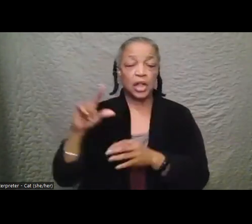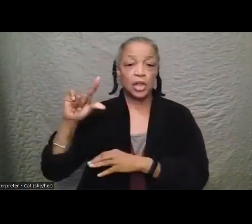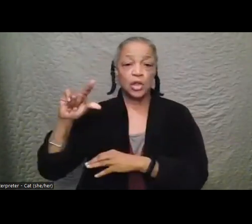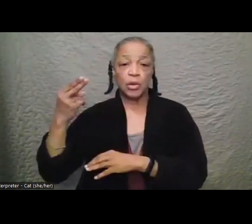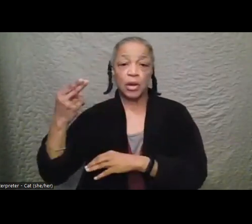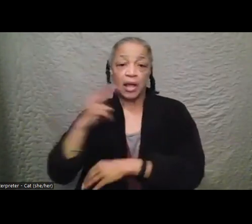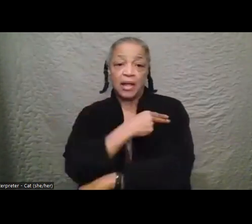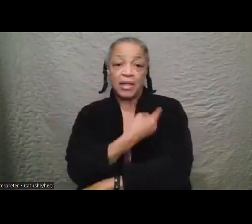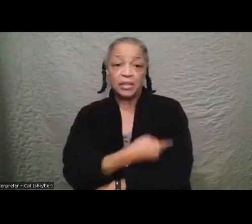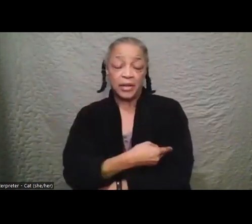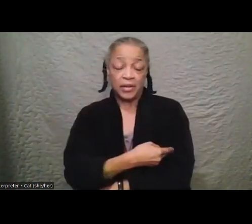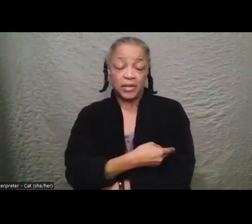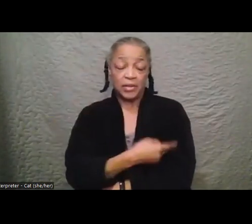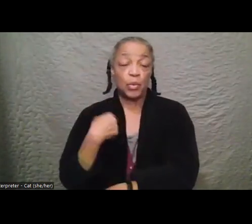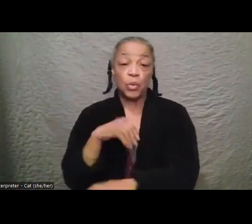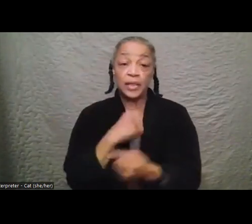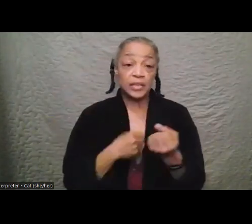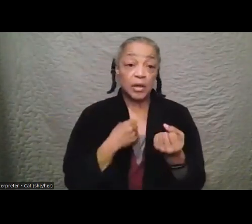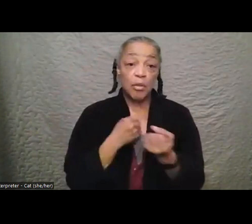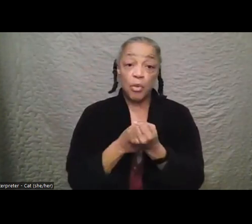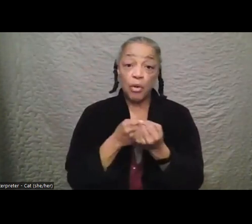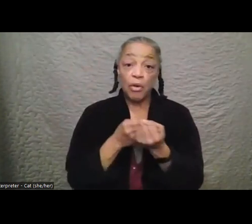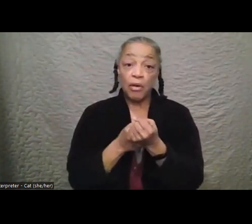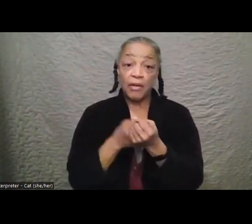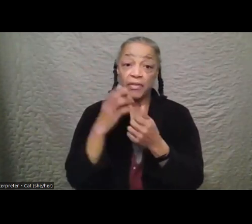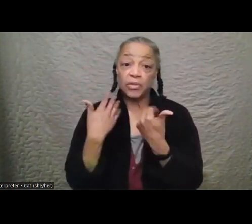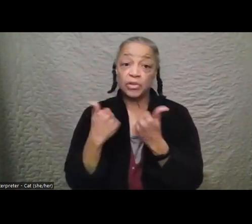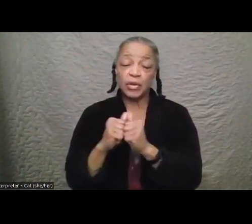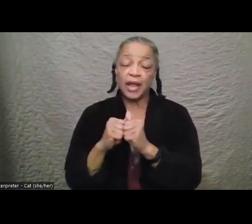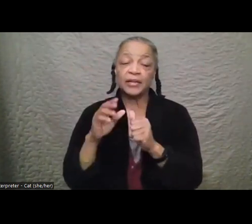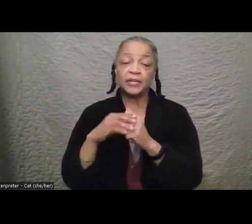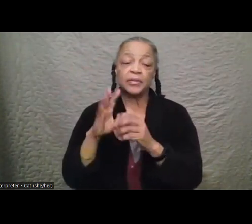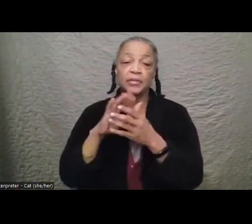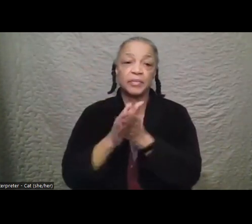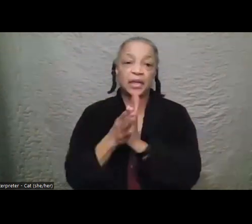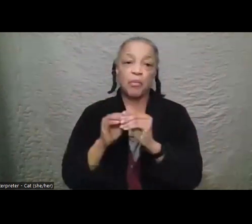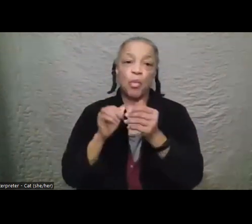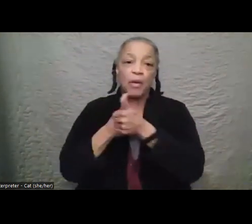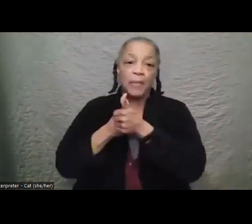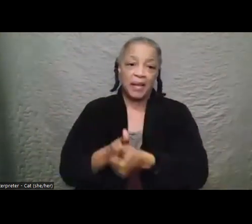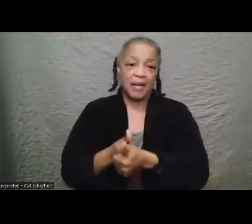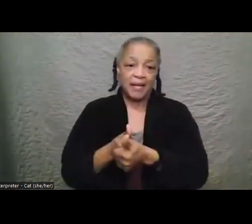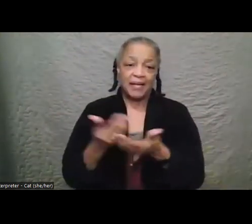We are very supportive of their efforts to get back in compliance so folks can live there